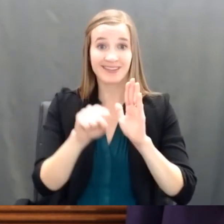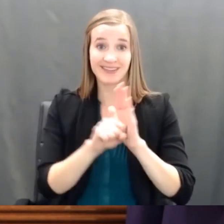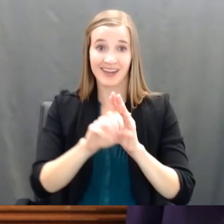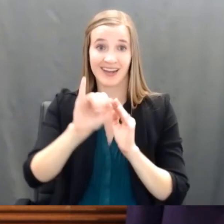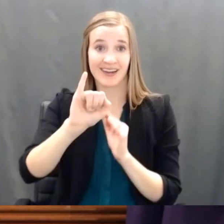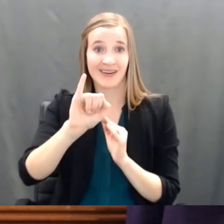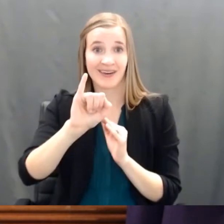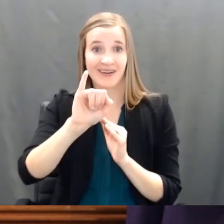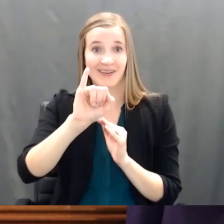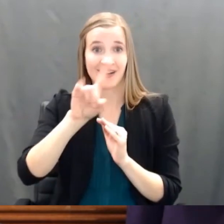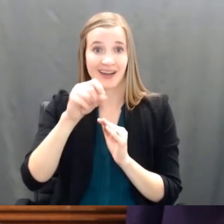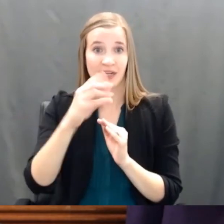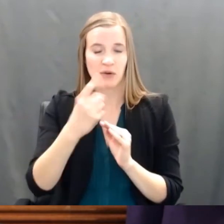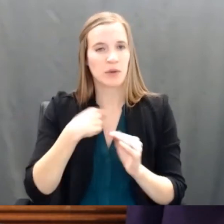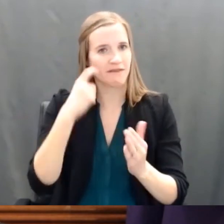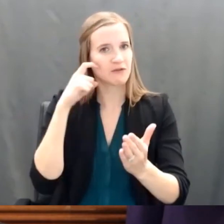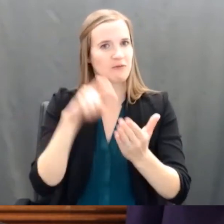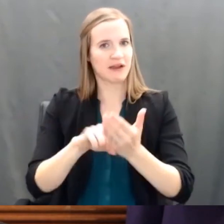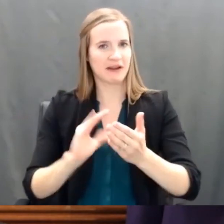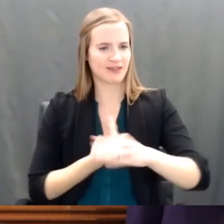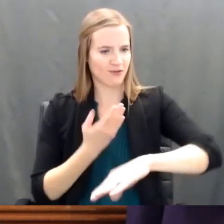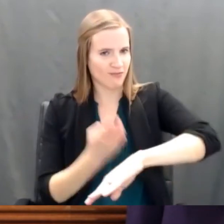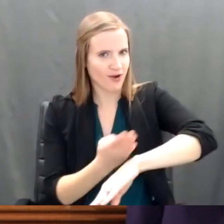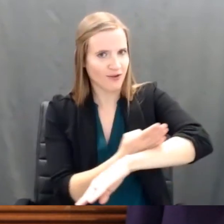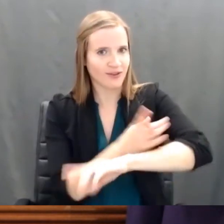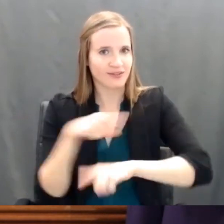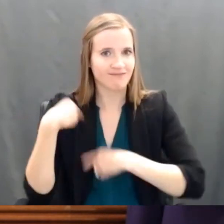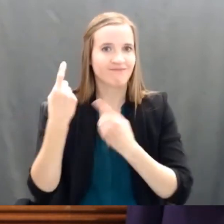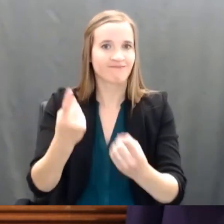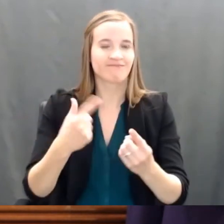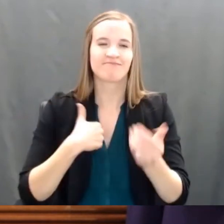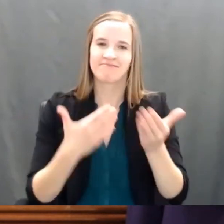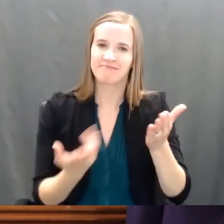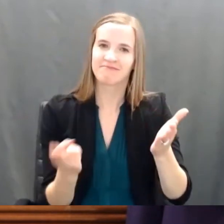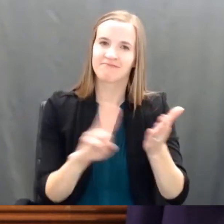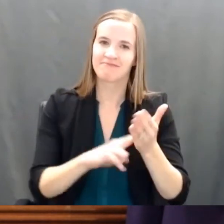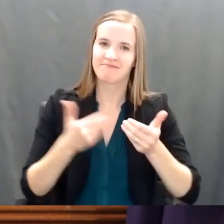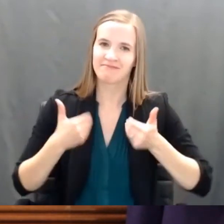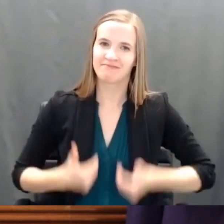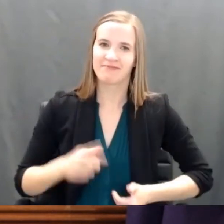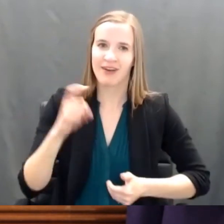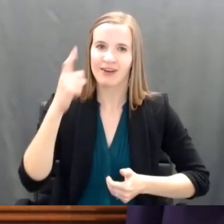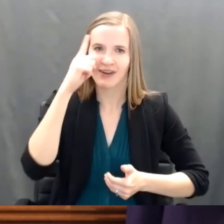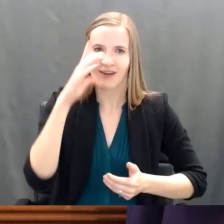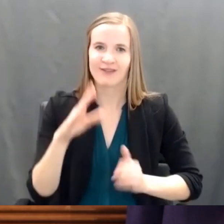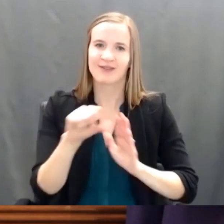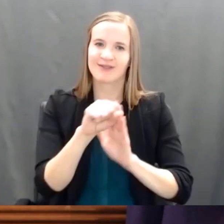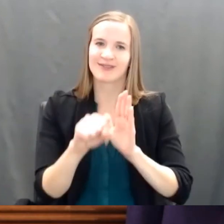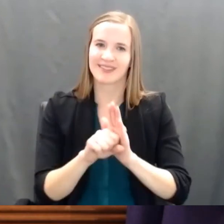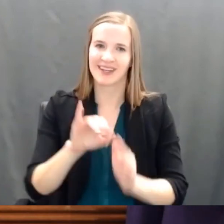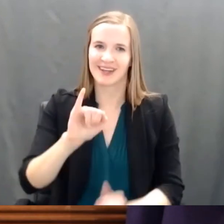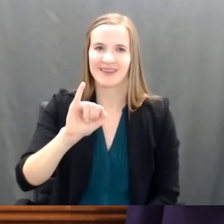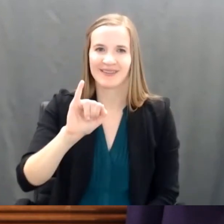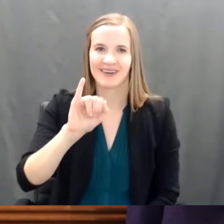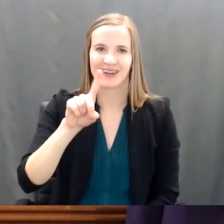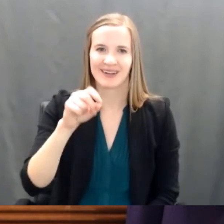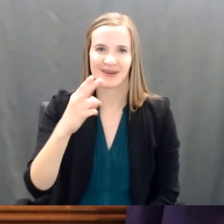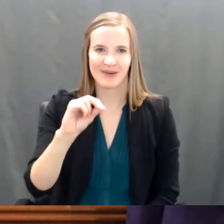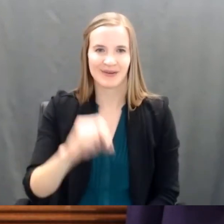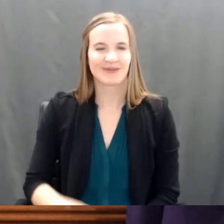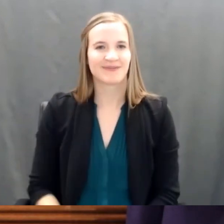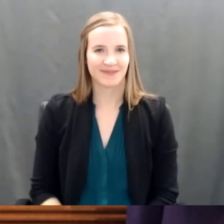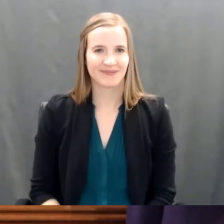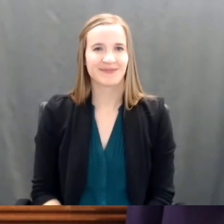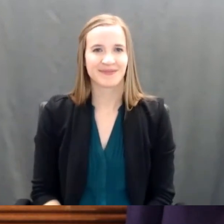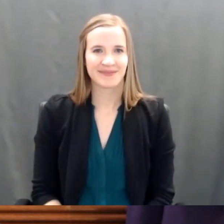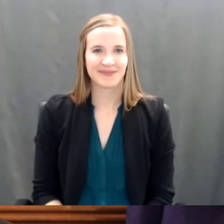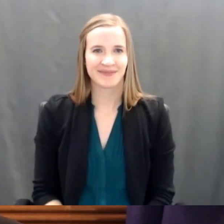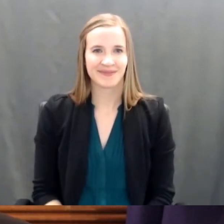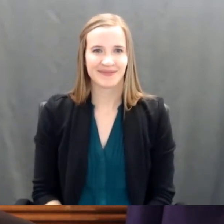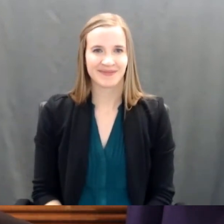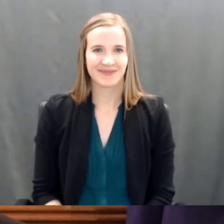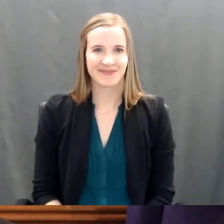recognizes that progress. Signed, Brad Little, Governor of the State of Idaho.